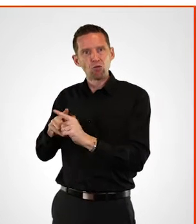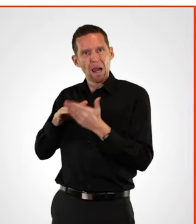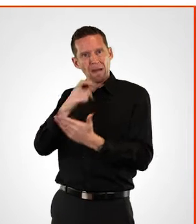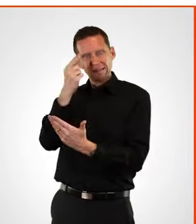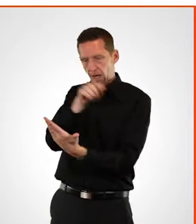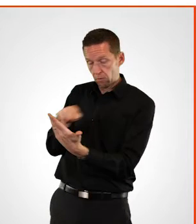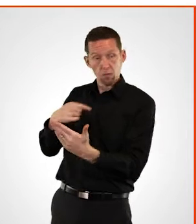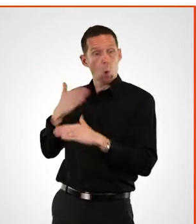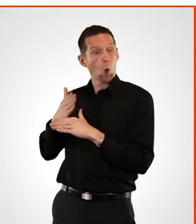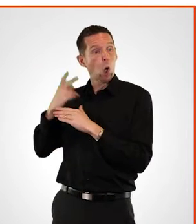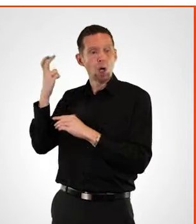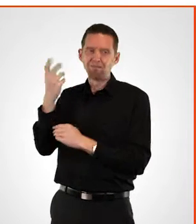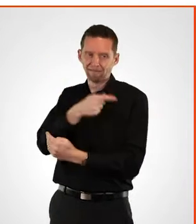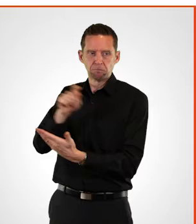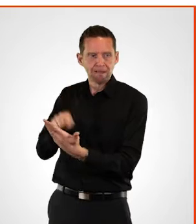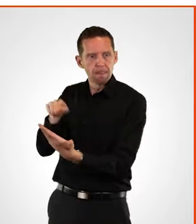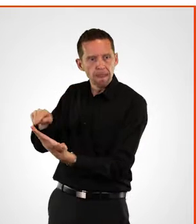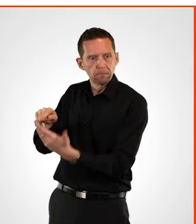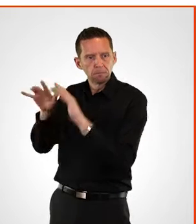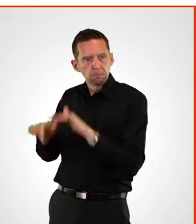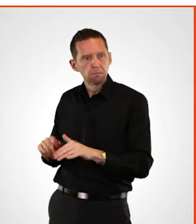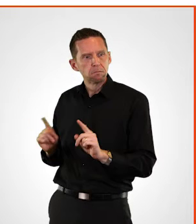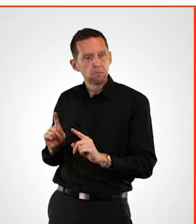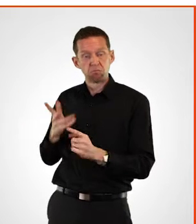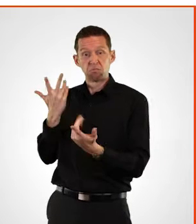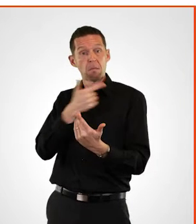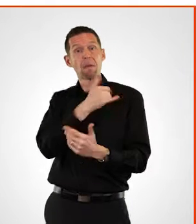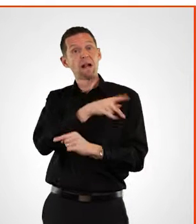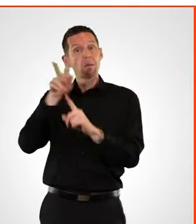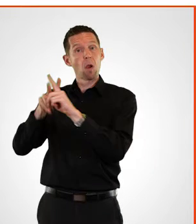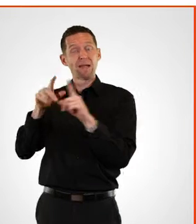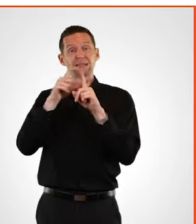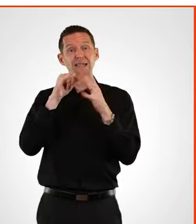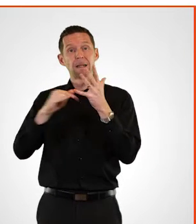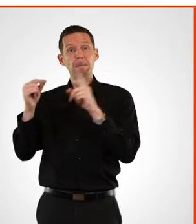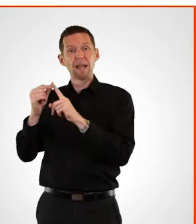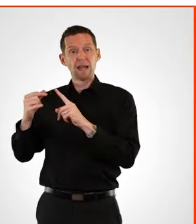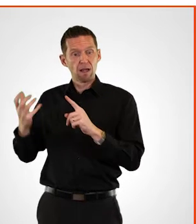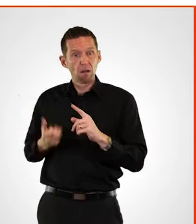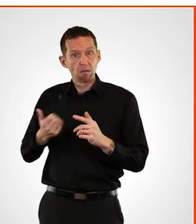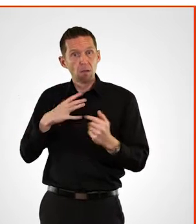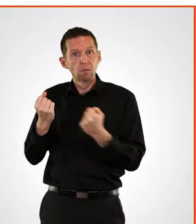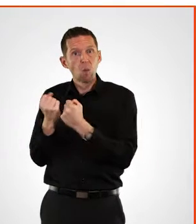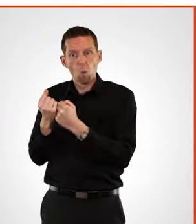help them understand the forms that they're going to have to fill out if they need to apply for disability support services.